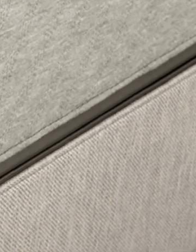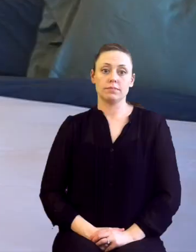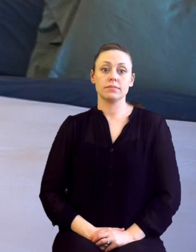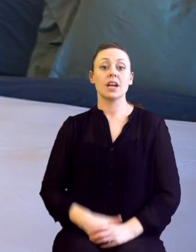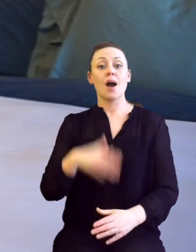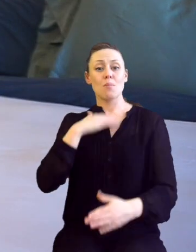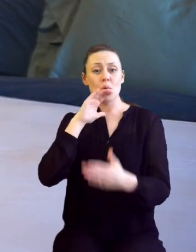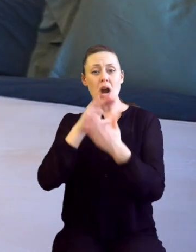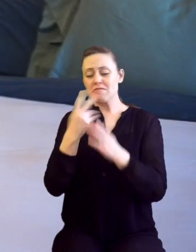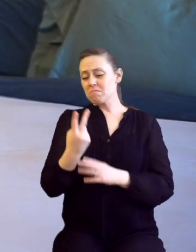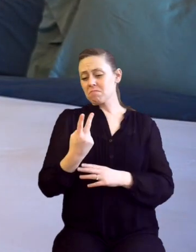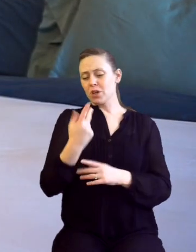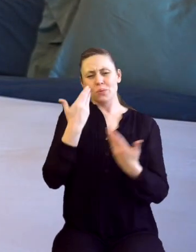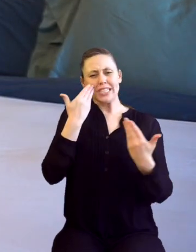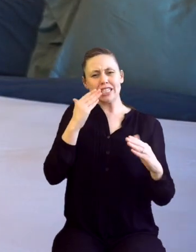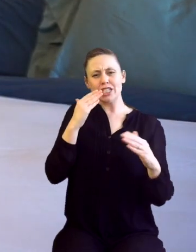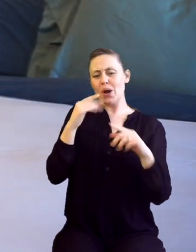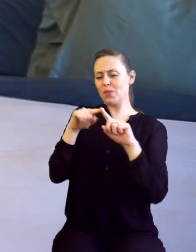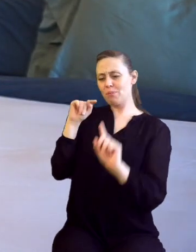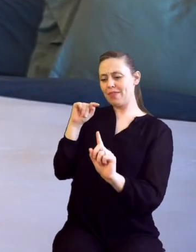My wife and I did notice with the response of the air that it does not